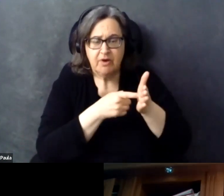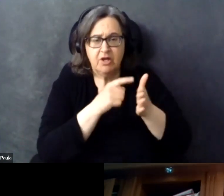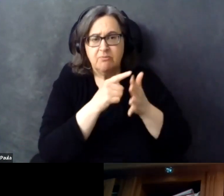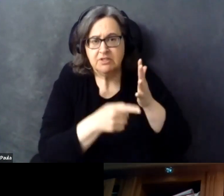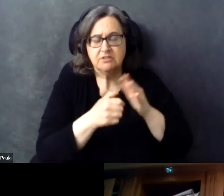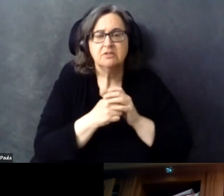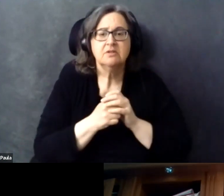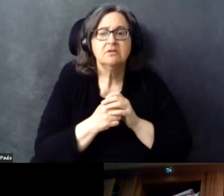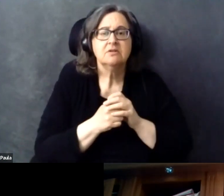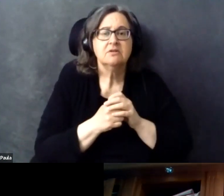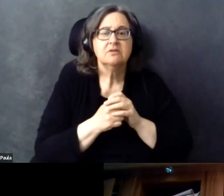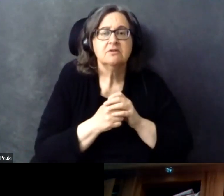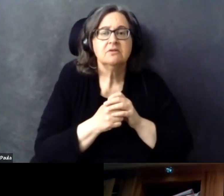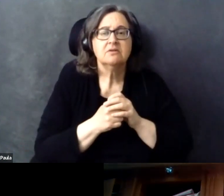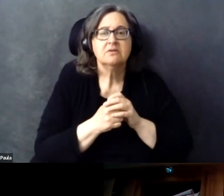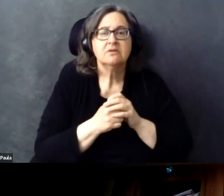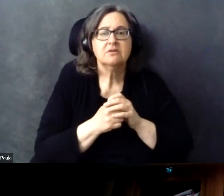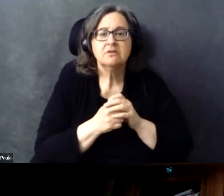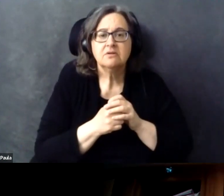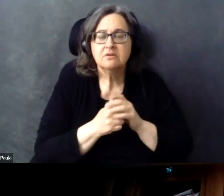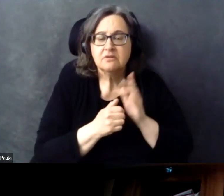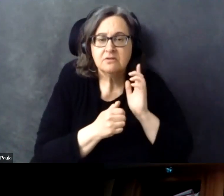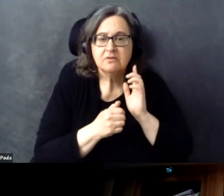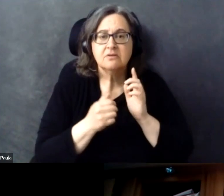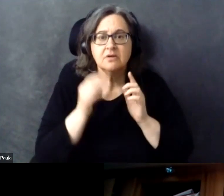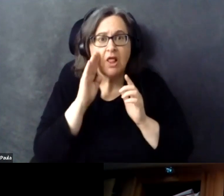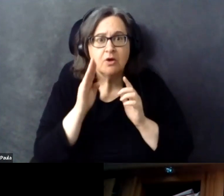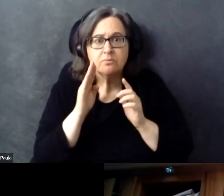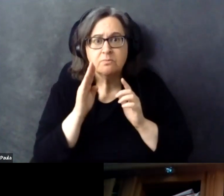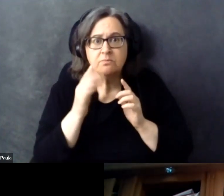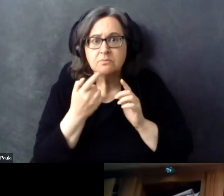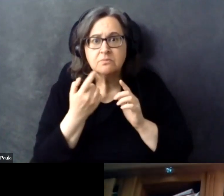requirements even when they change the service